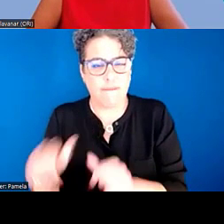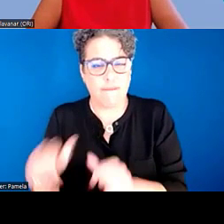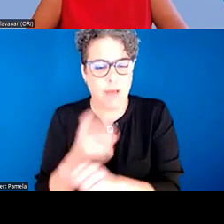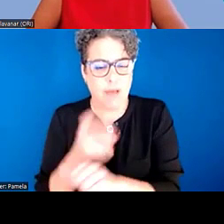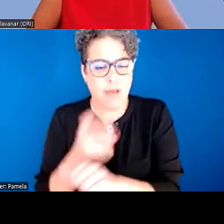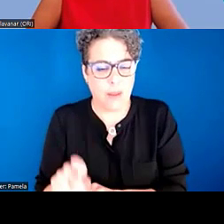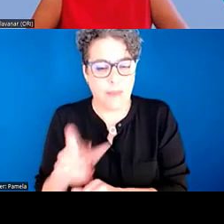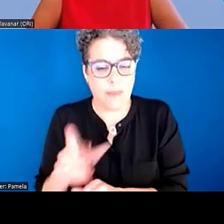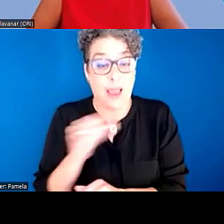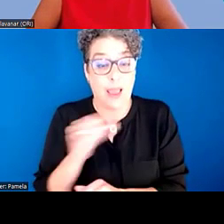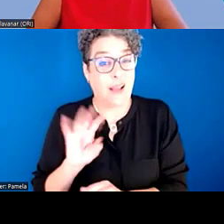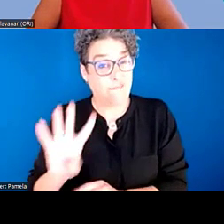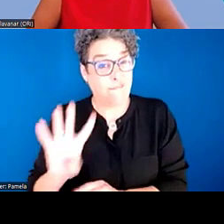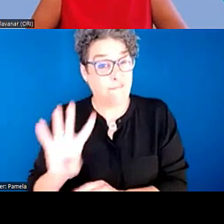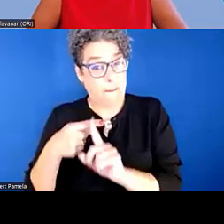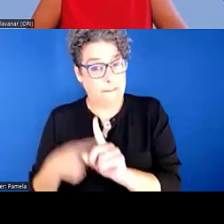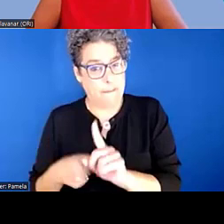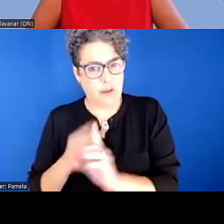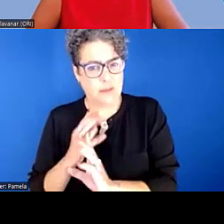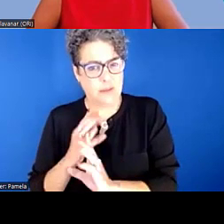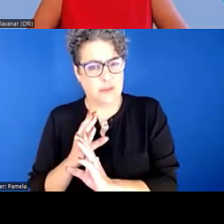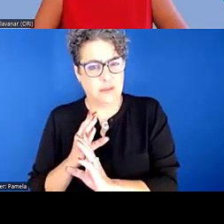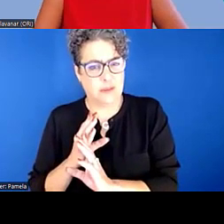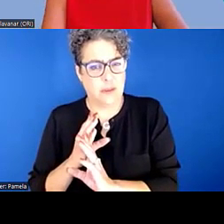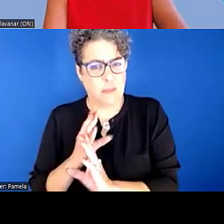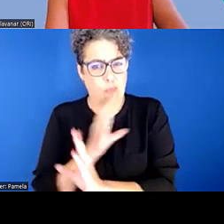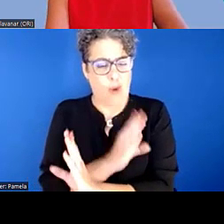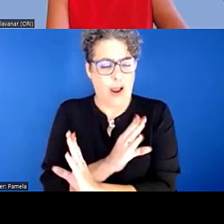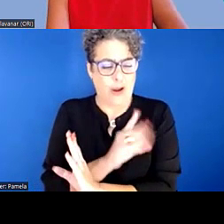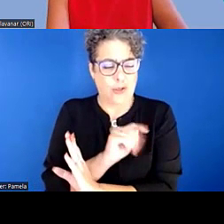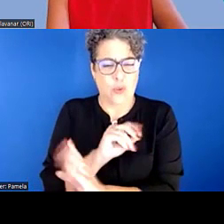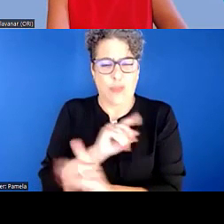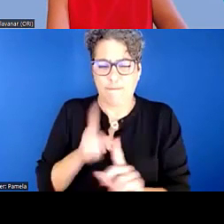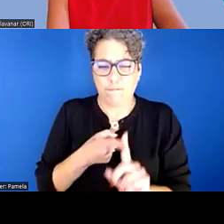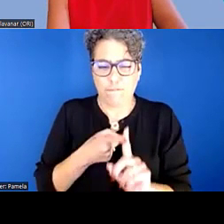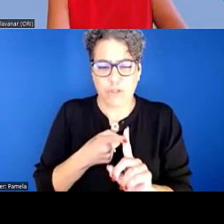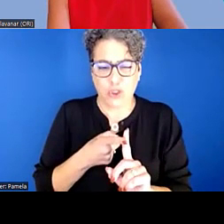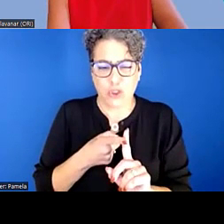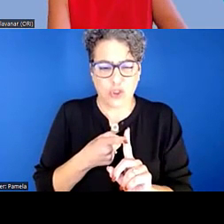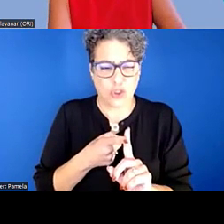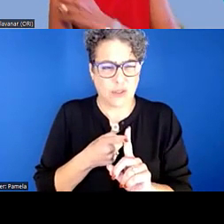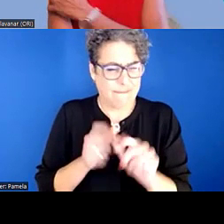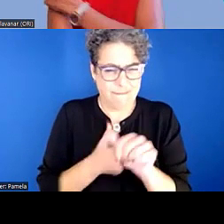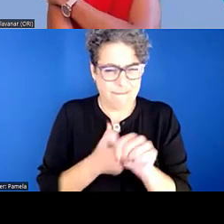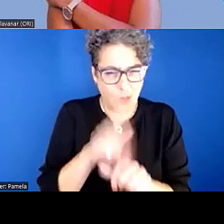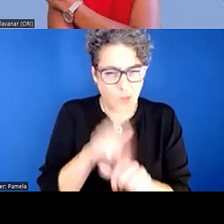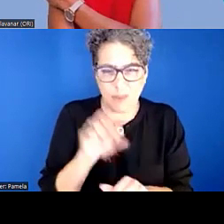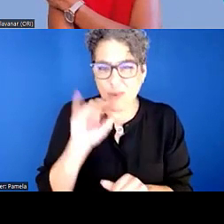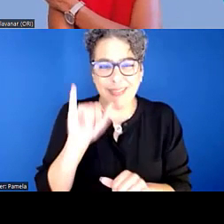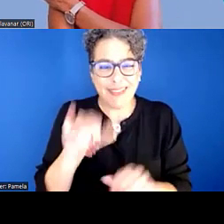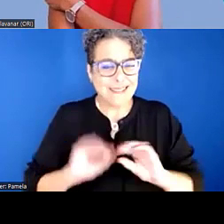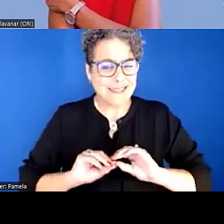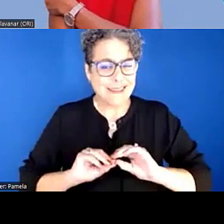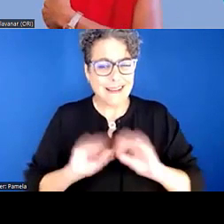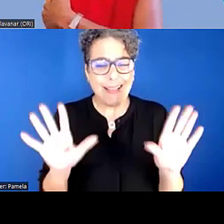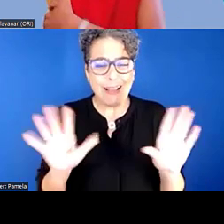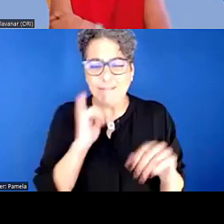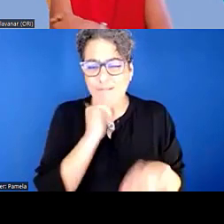prior to the first follow-up, so this is a clear falsification of follow-up visits.